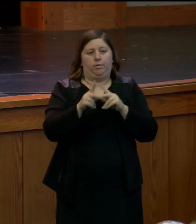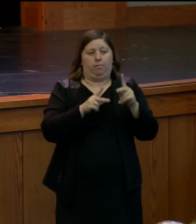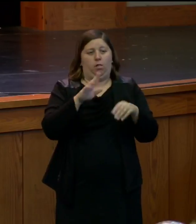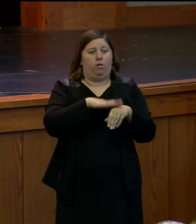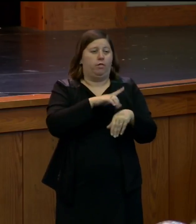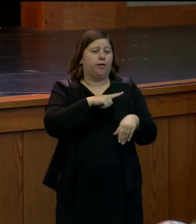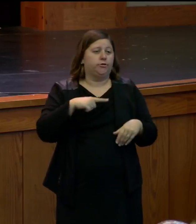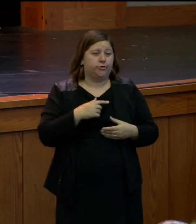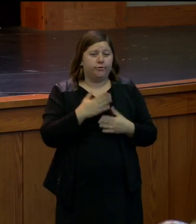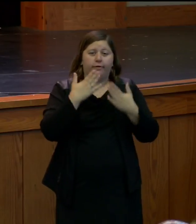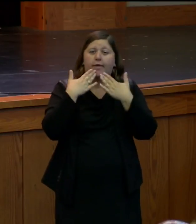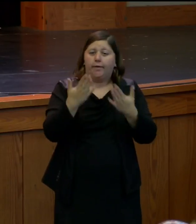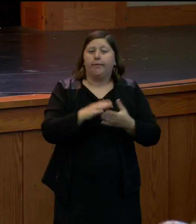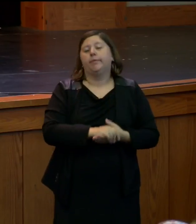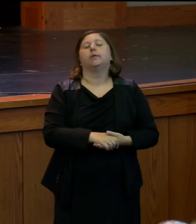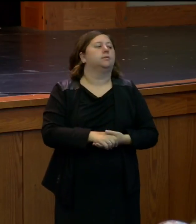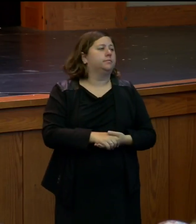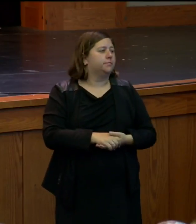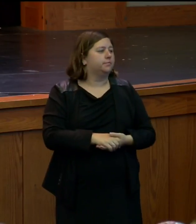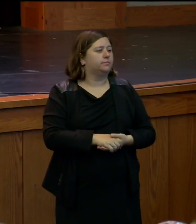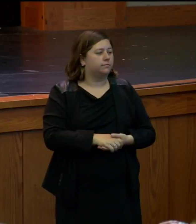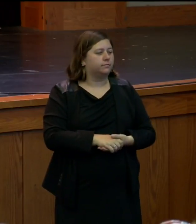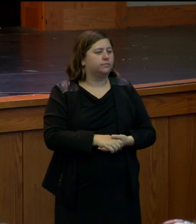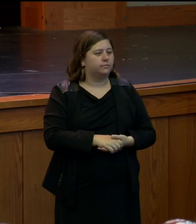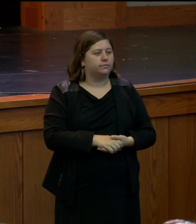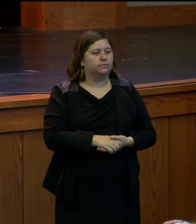THANK YOU.